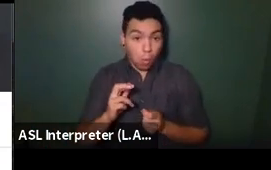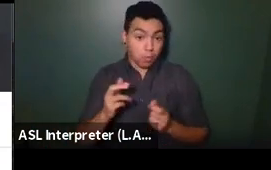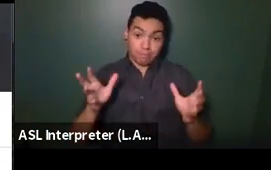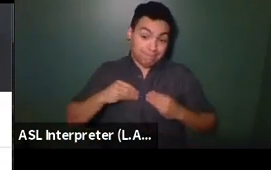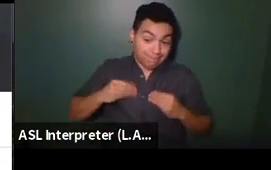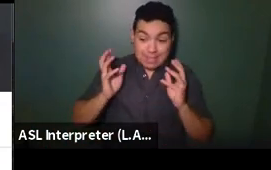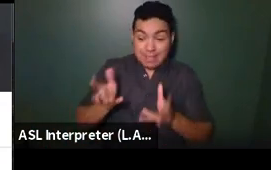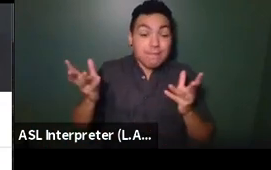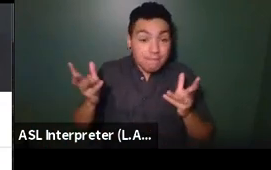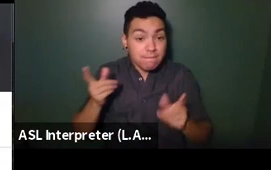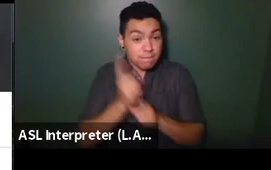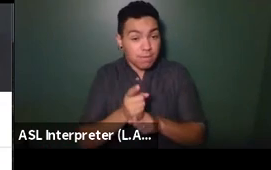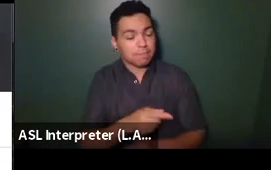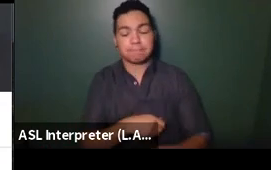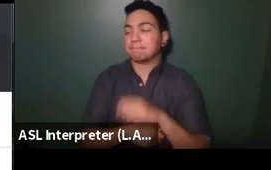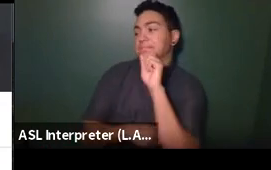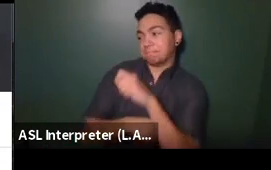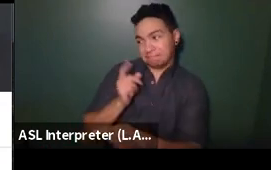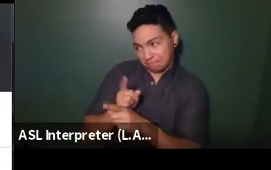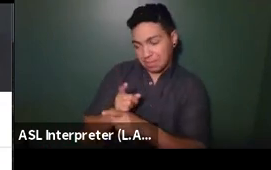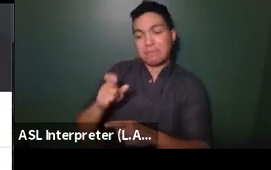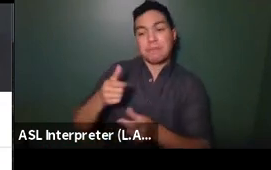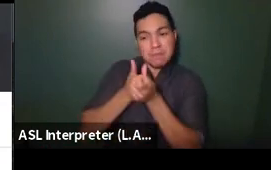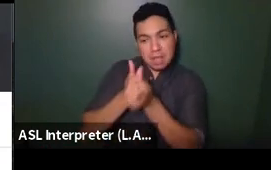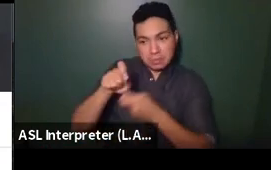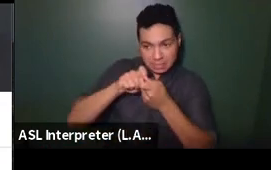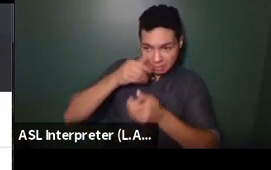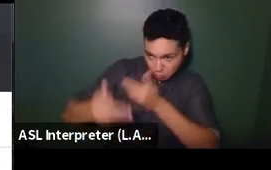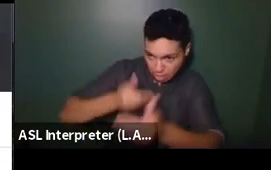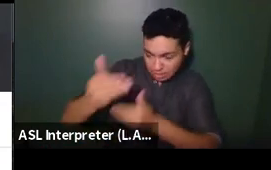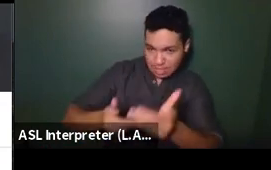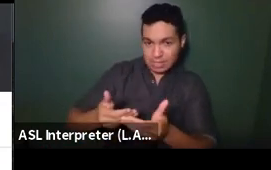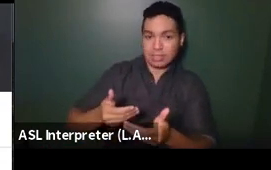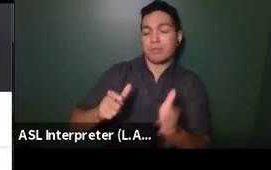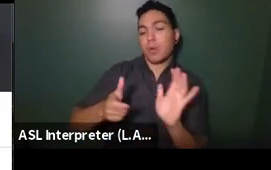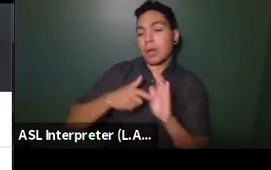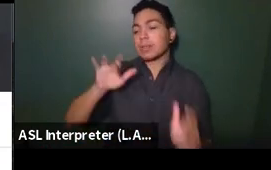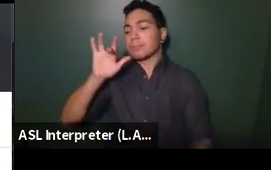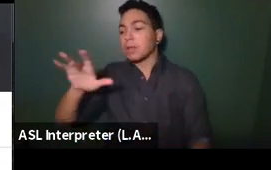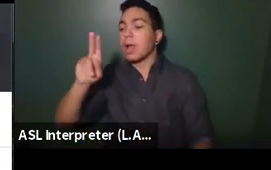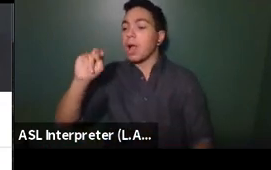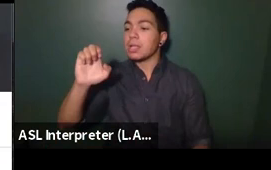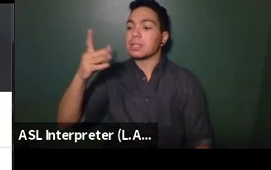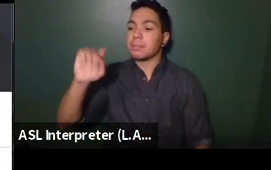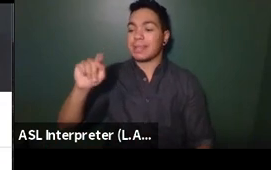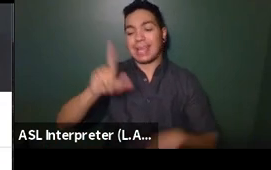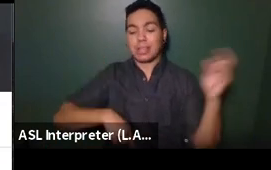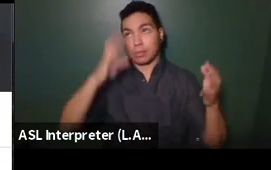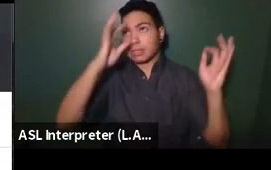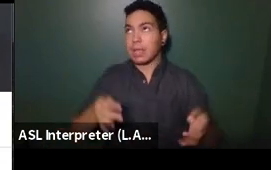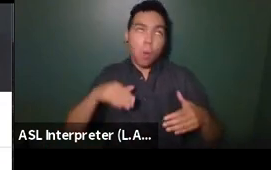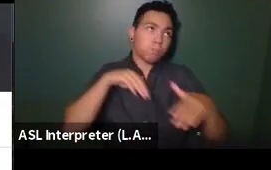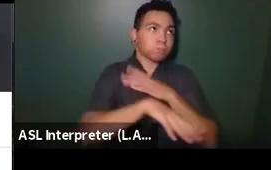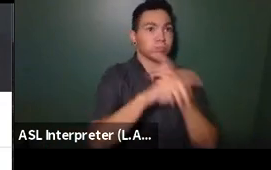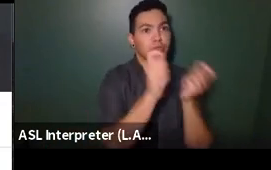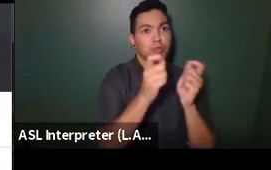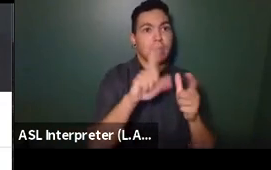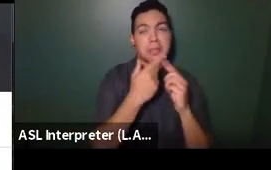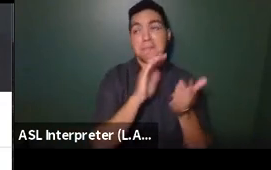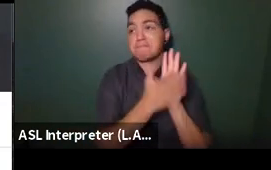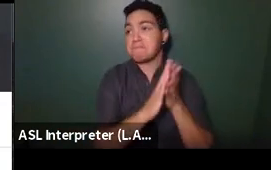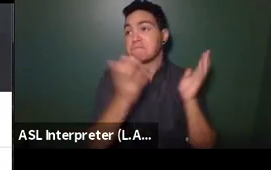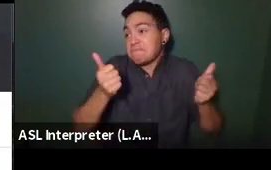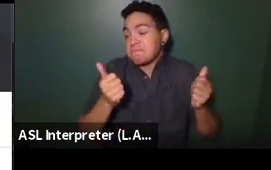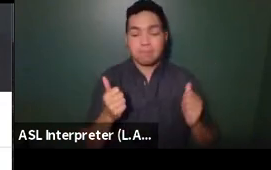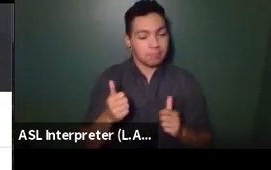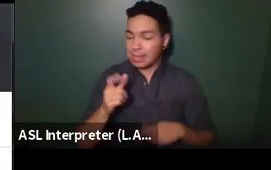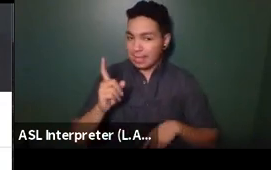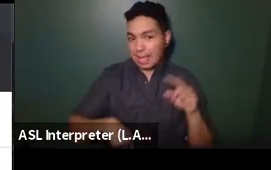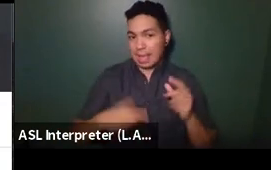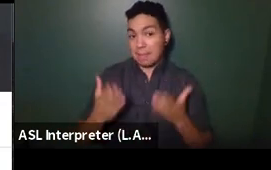Katherine Livick - ESD 112: Yeah, they have to go through a specific process to unsubmit. It just makes them push that button so they can't just, oh, I'm going to go, just go back into this document and start changing things when maybe my teacher is already looked at it.